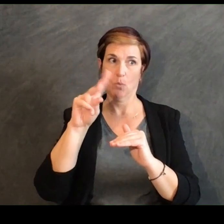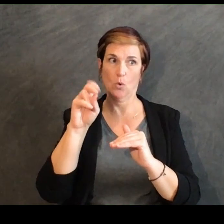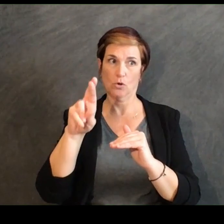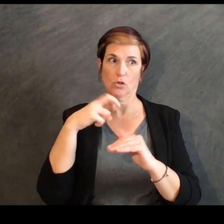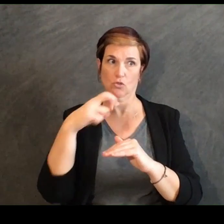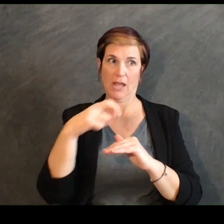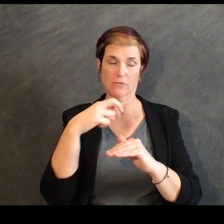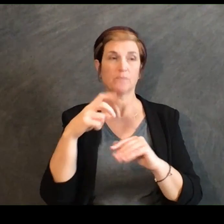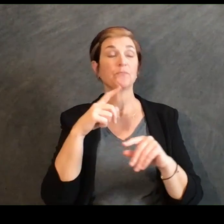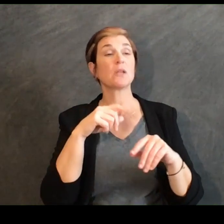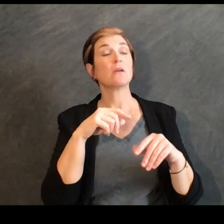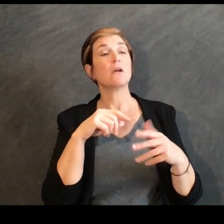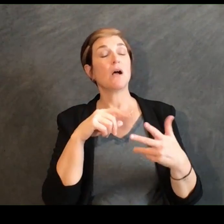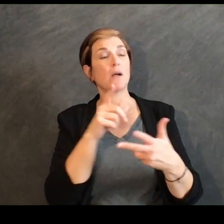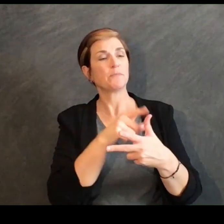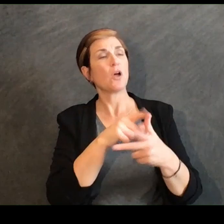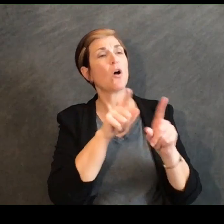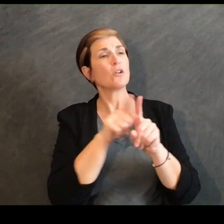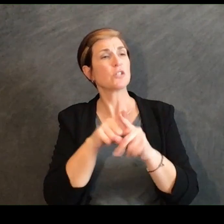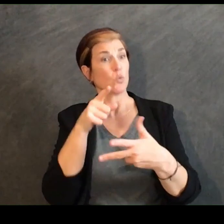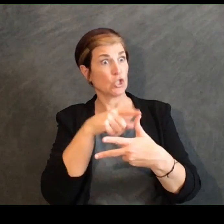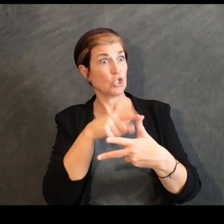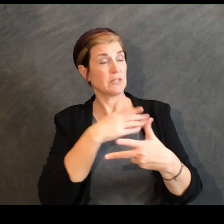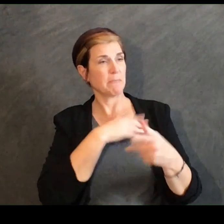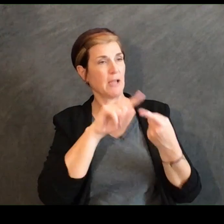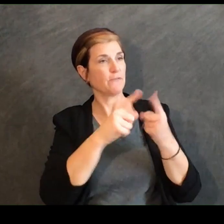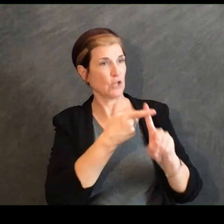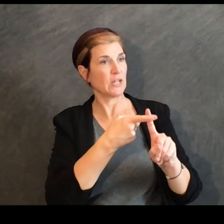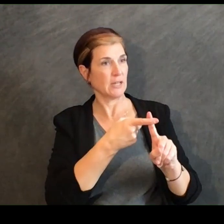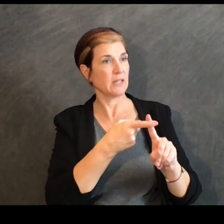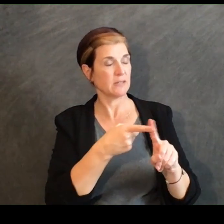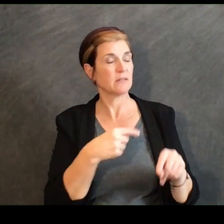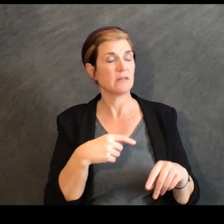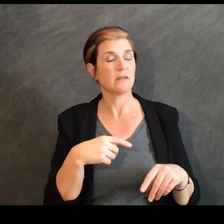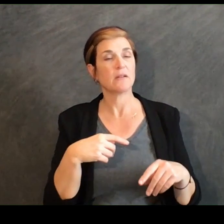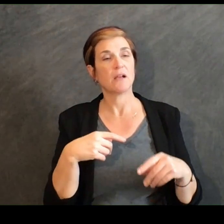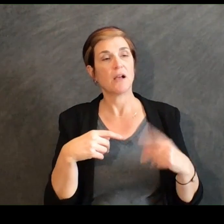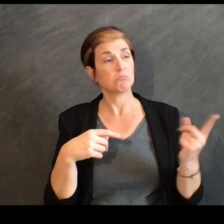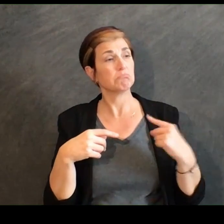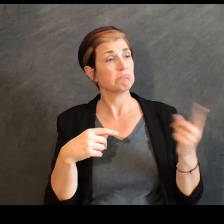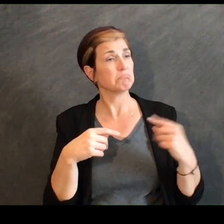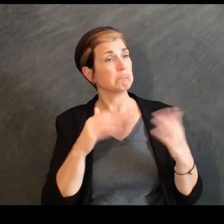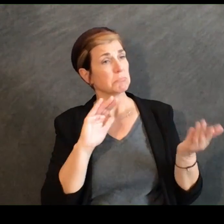mine I believe that we are dealing in good faith that we just were